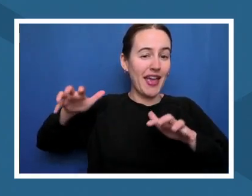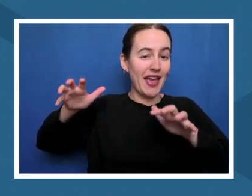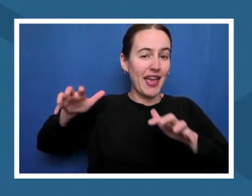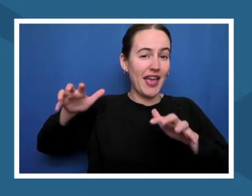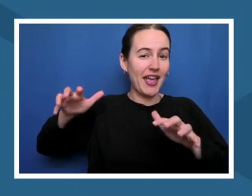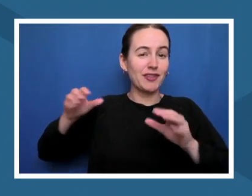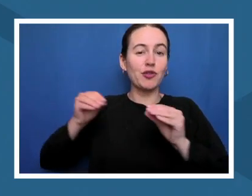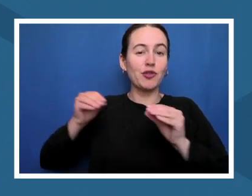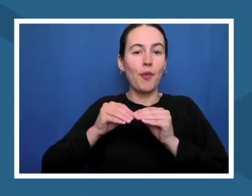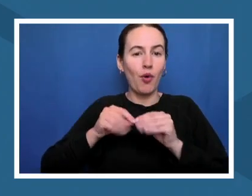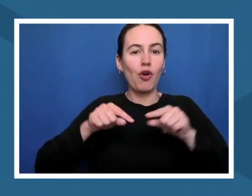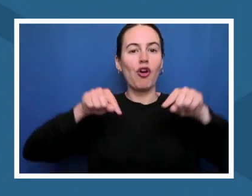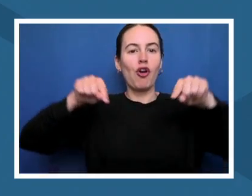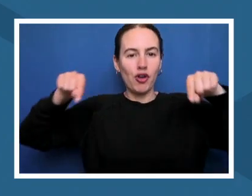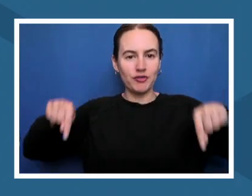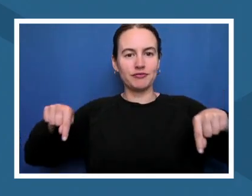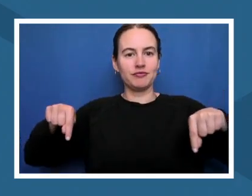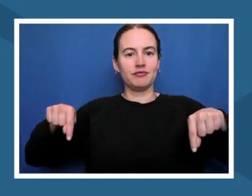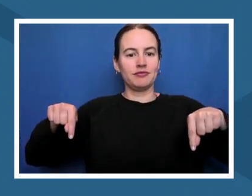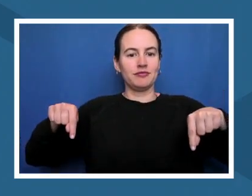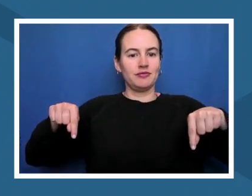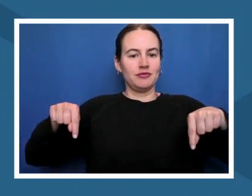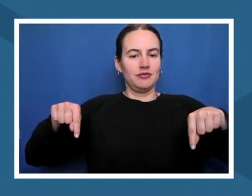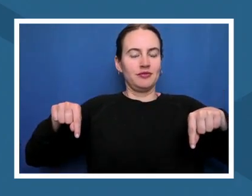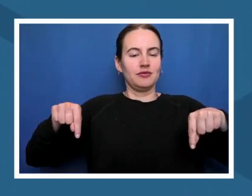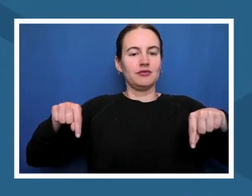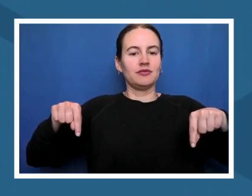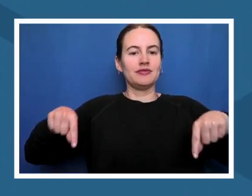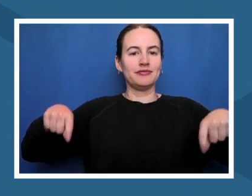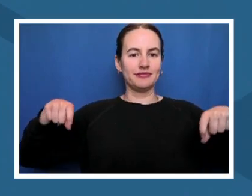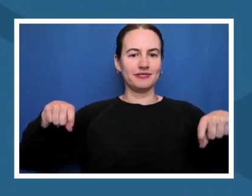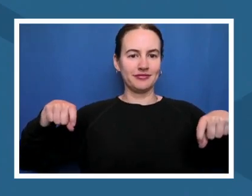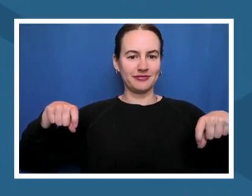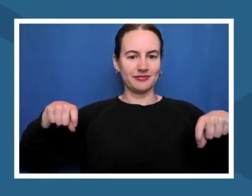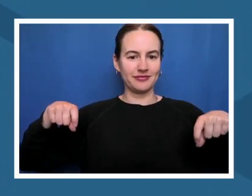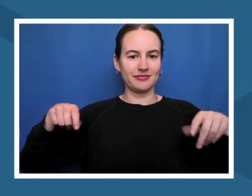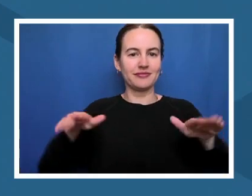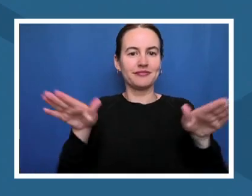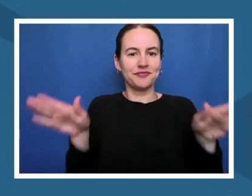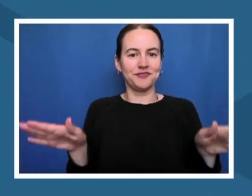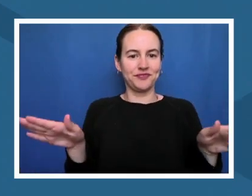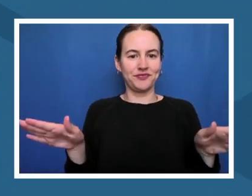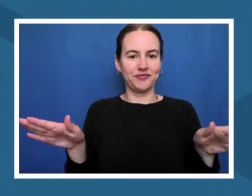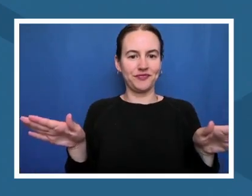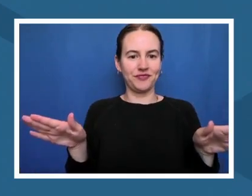long heels inch hold out the nose bring